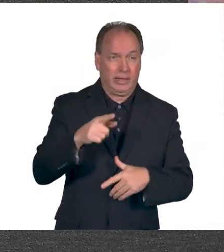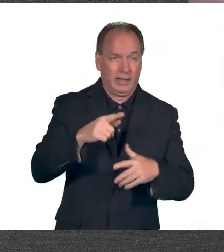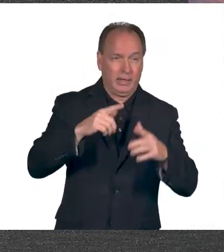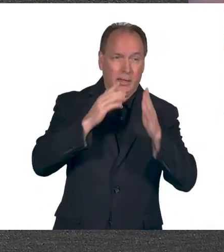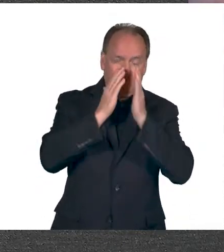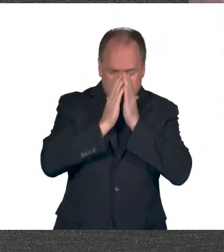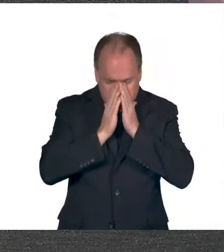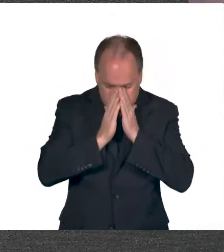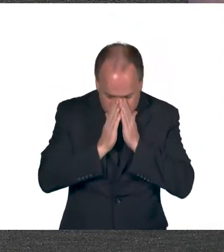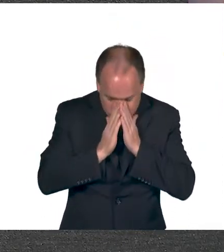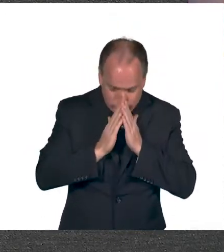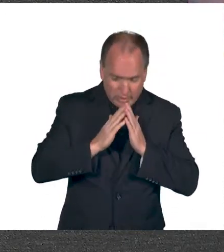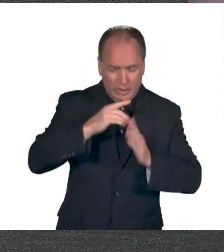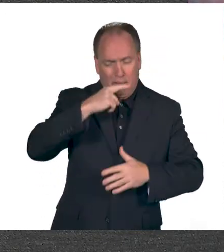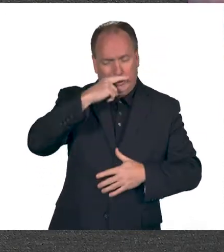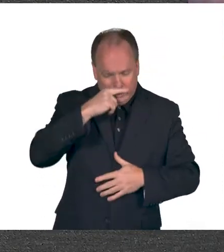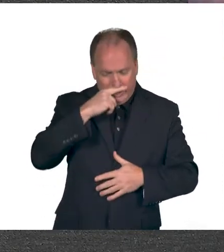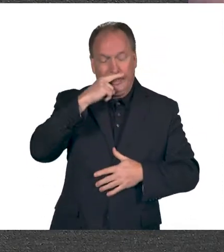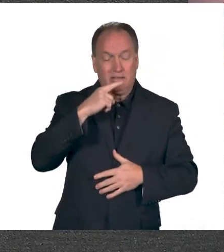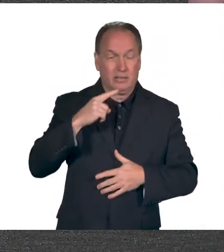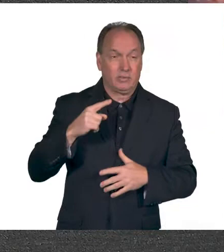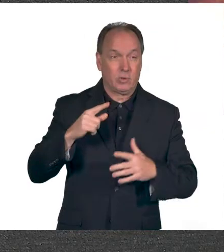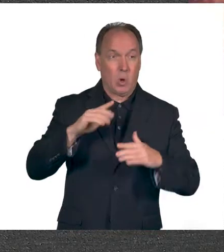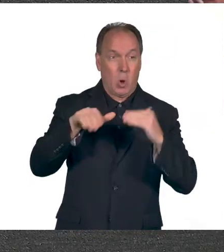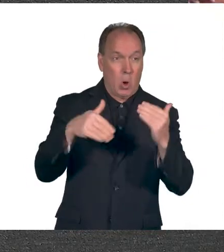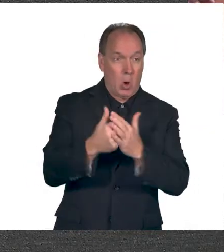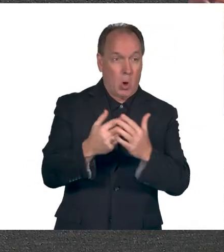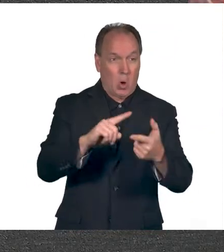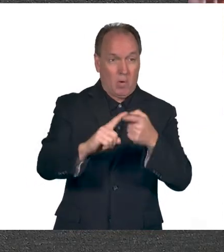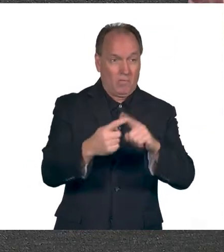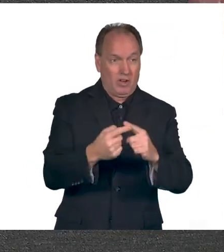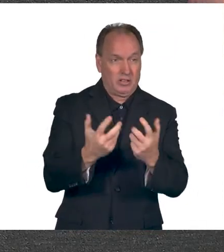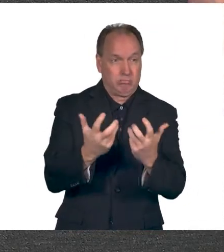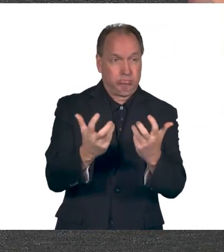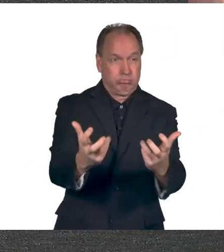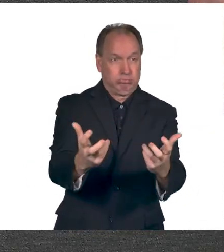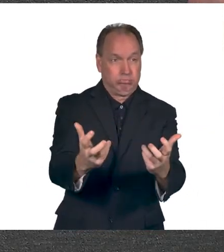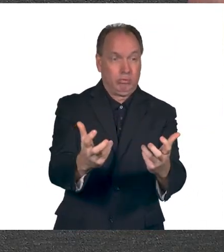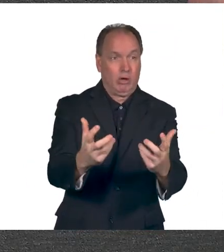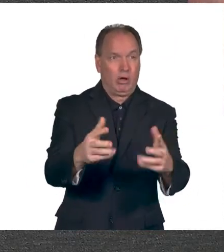"He blows and he sneezes, and the whole crowd freezes."